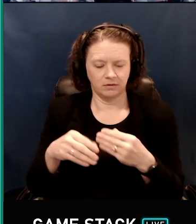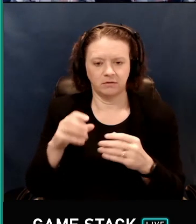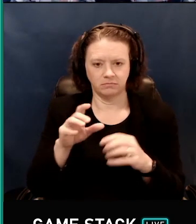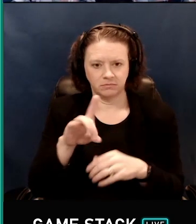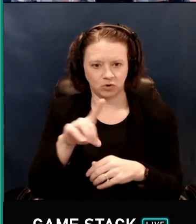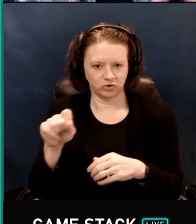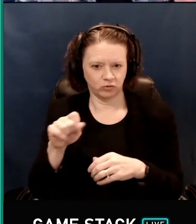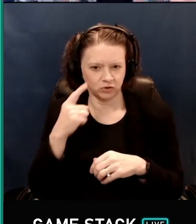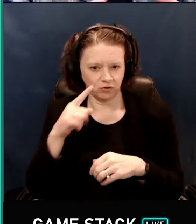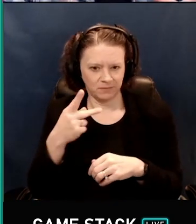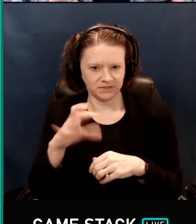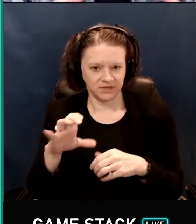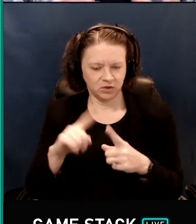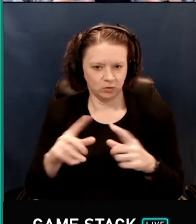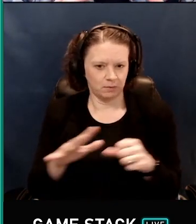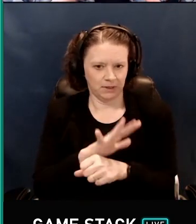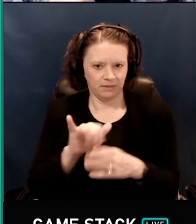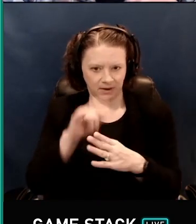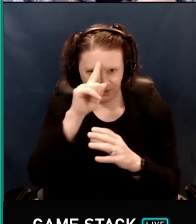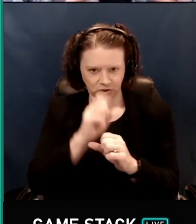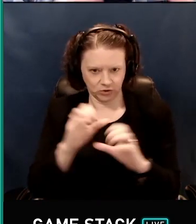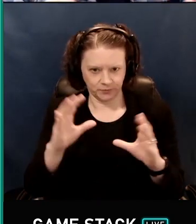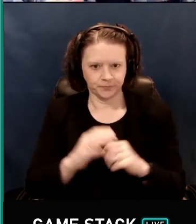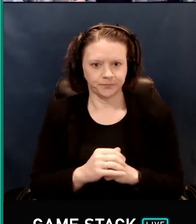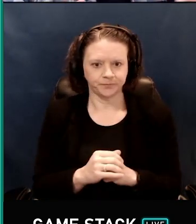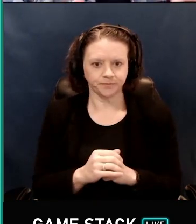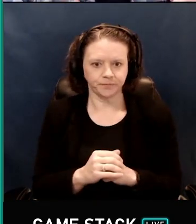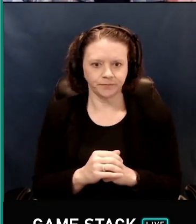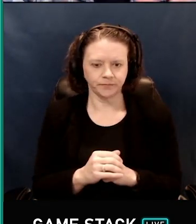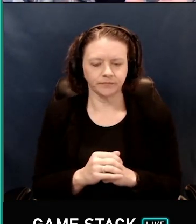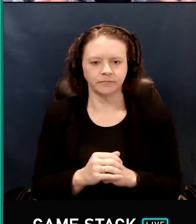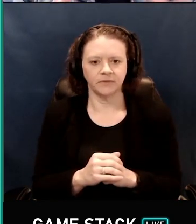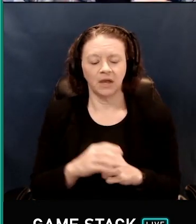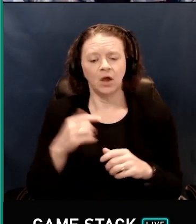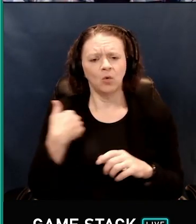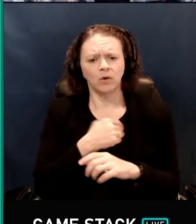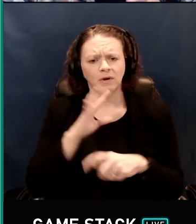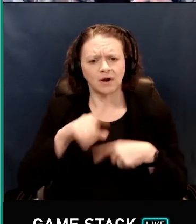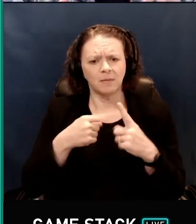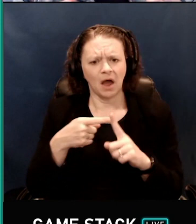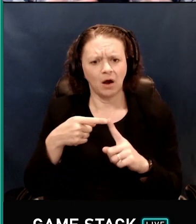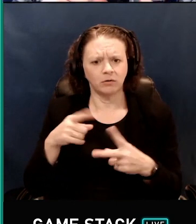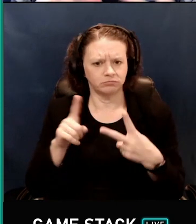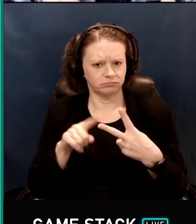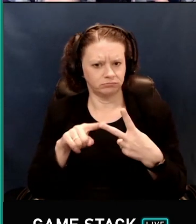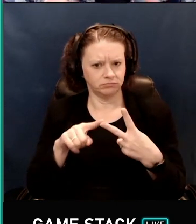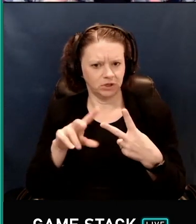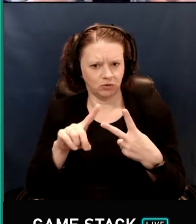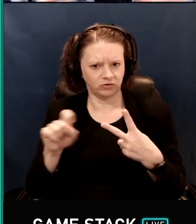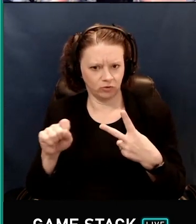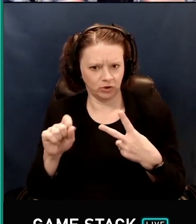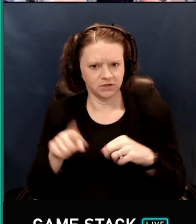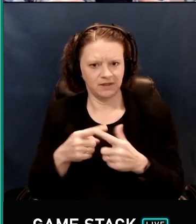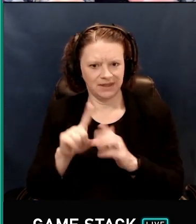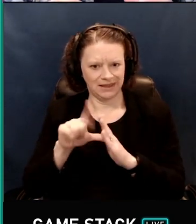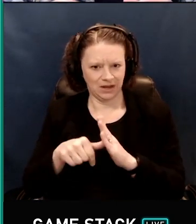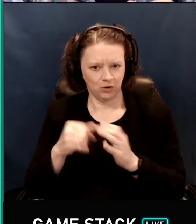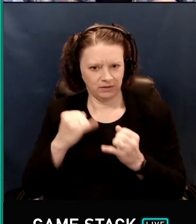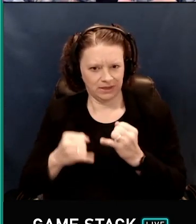Today we'll be talking specifically about DirectStorage. At the end, we'll talk a little bit about how Sampler Feedback and DirectStorage combine together to give you a very,